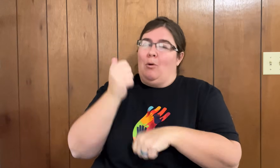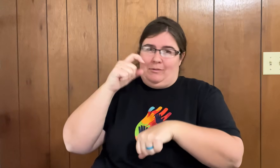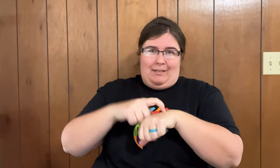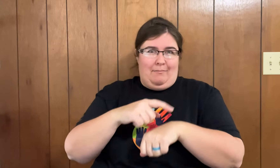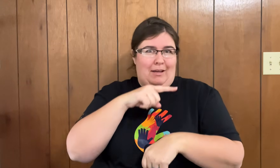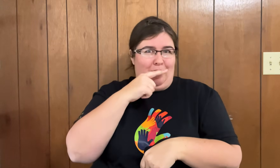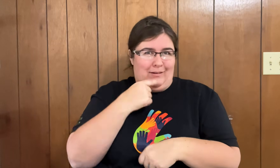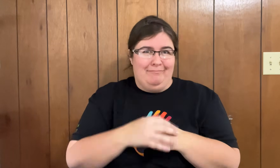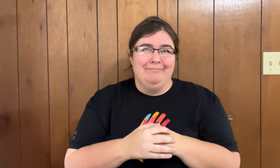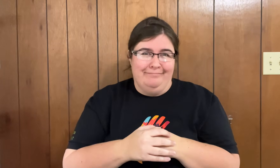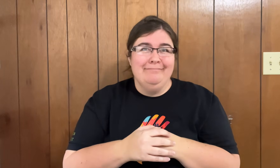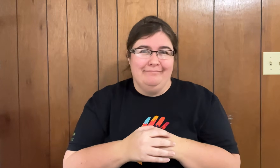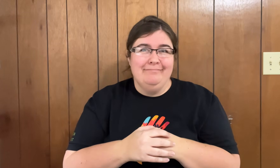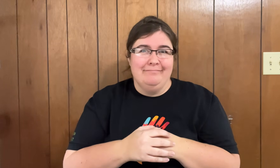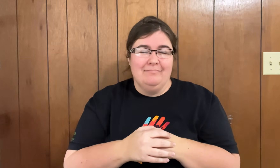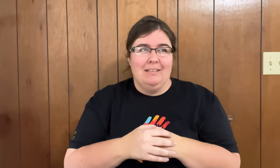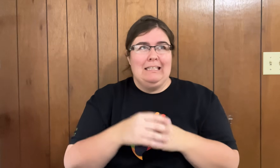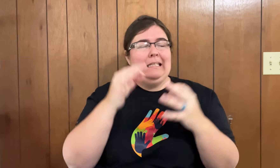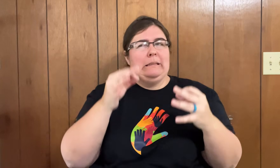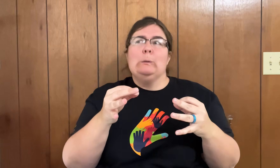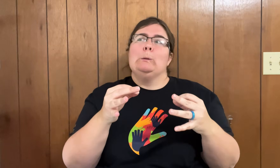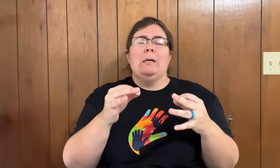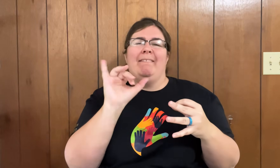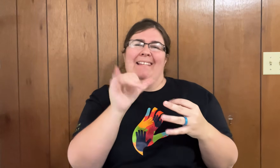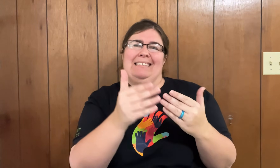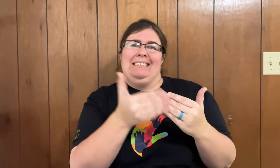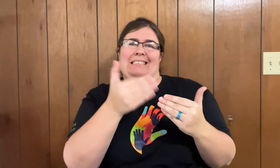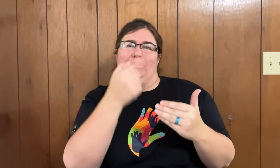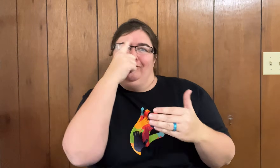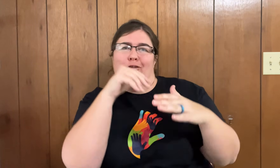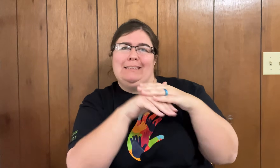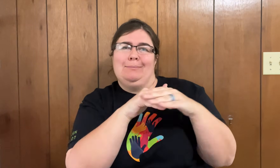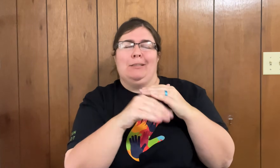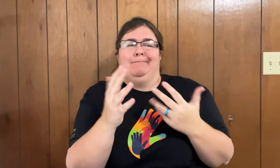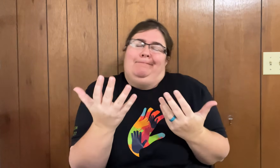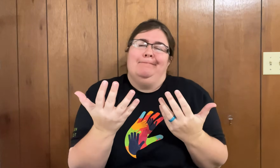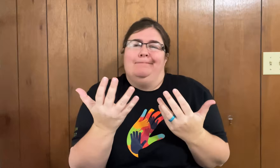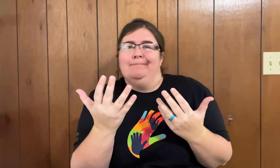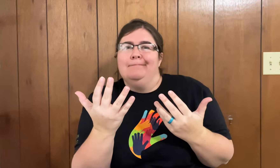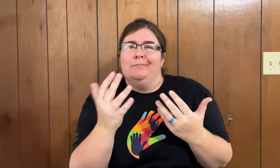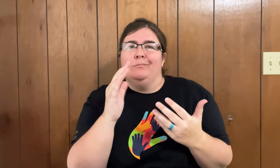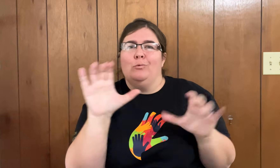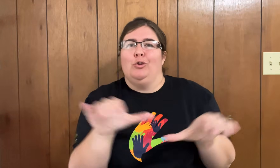means that most of the time, hearing people are making the decisions. They think "it's just so much easier for accessibility,